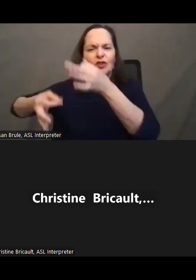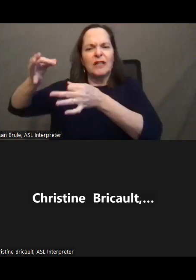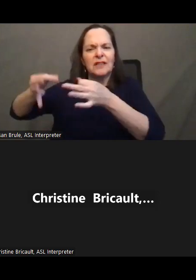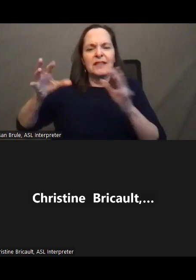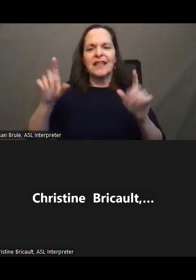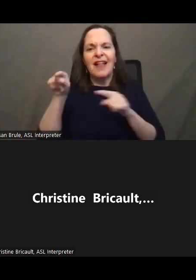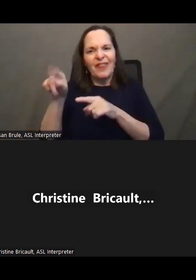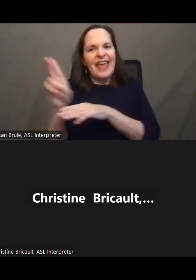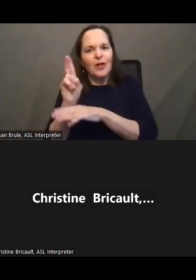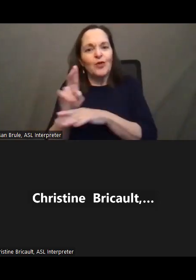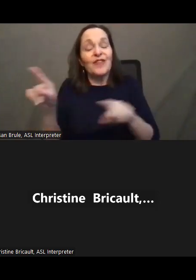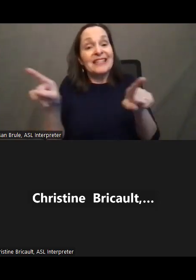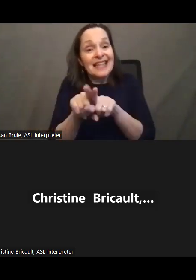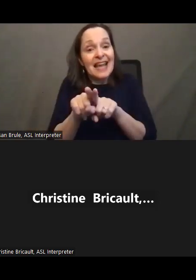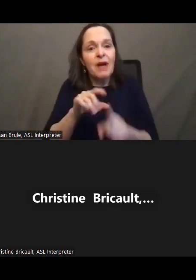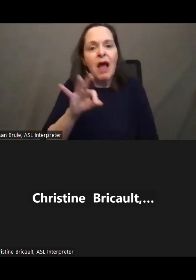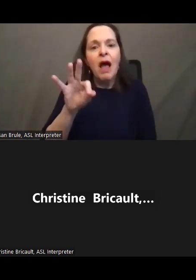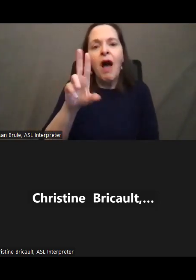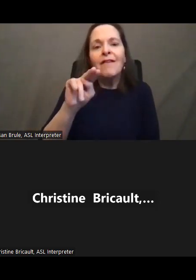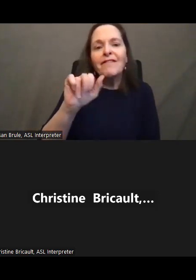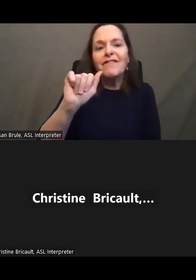that is going to substantially limit -- so